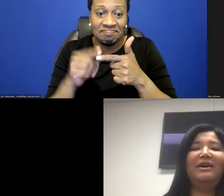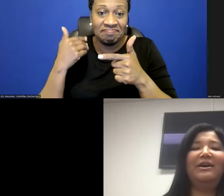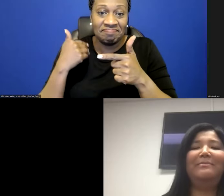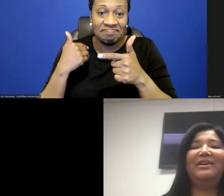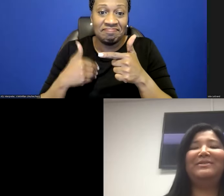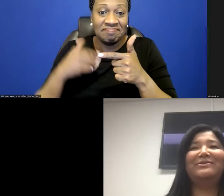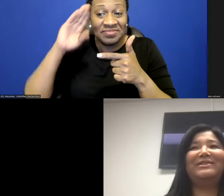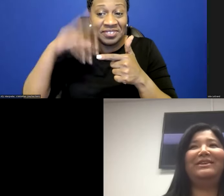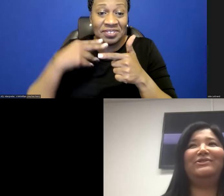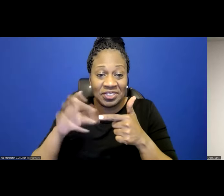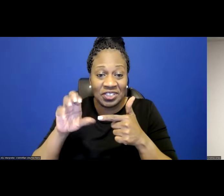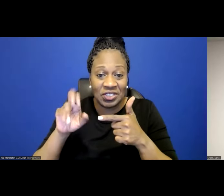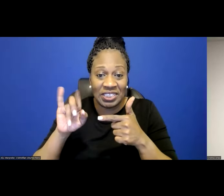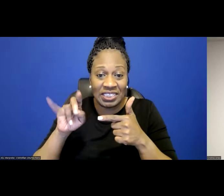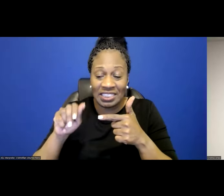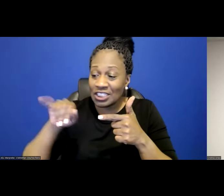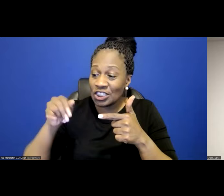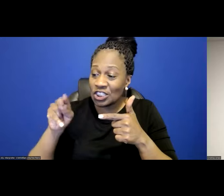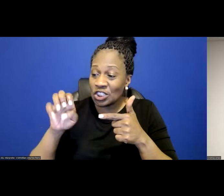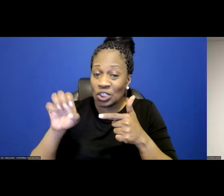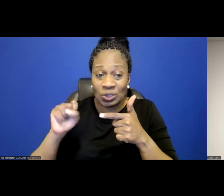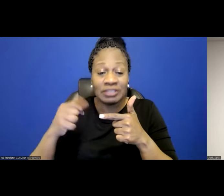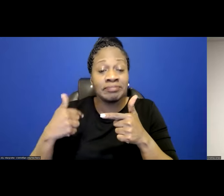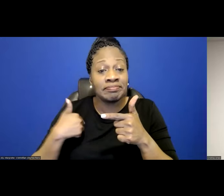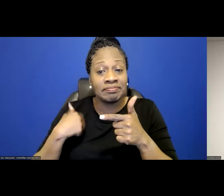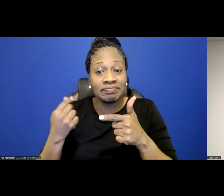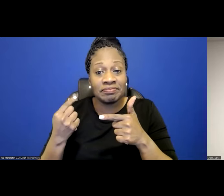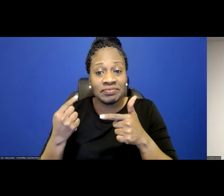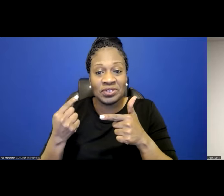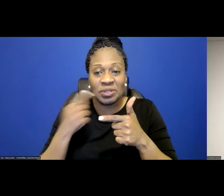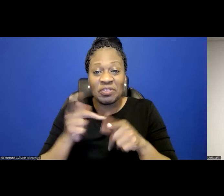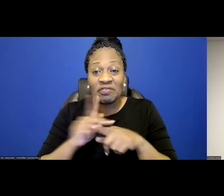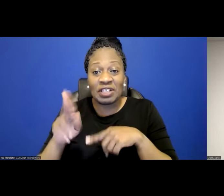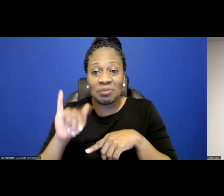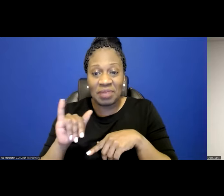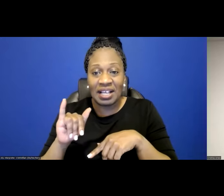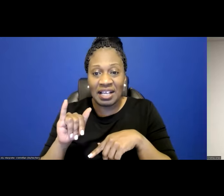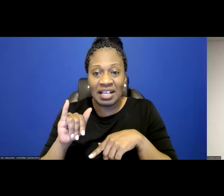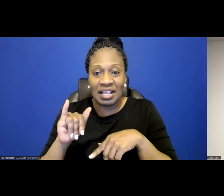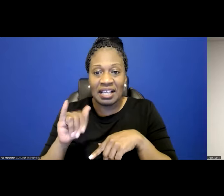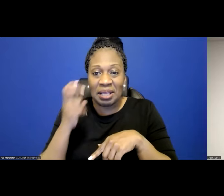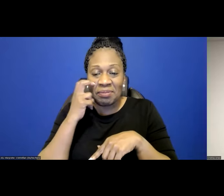Hi, my name is Cristina Jones and I go professionally by the Blind Soprano to keep myself honest.